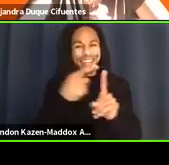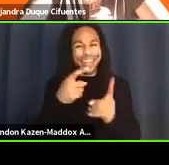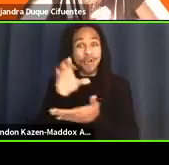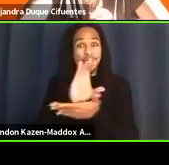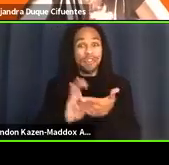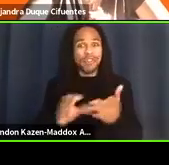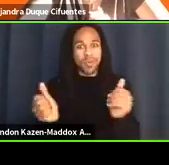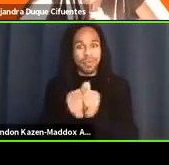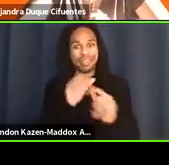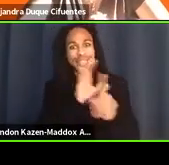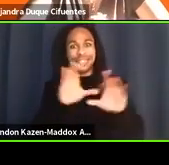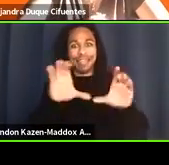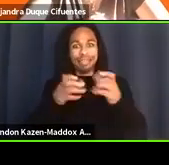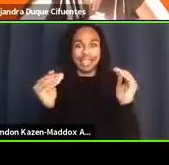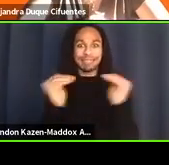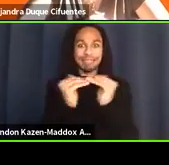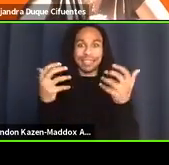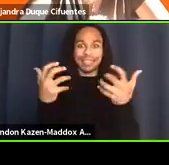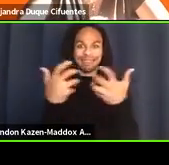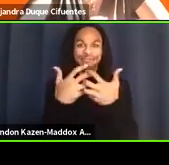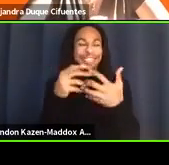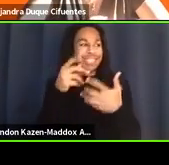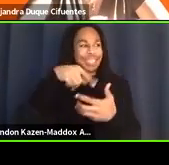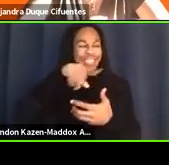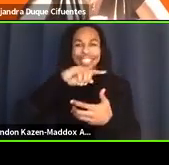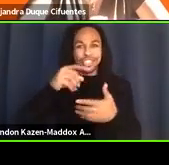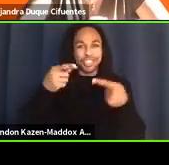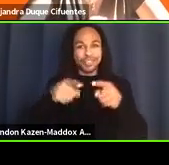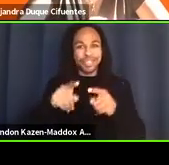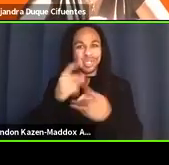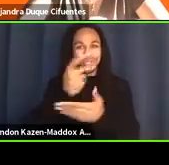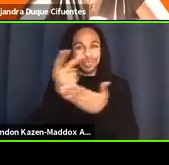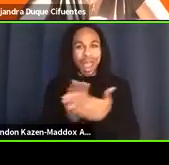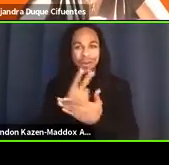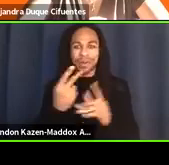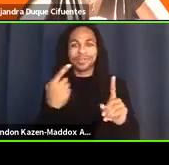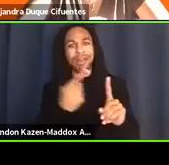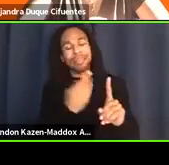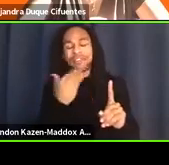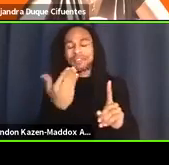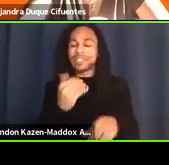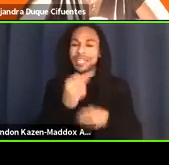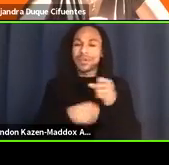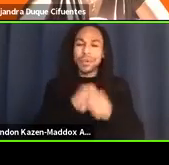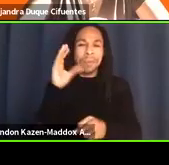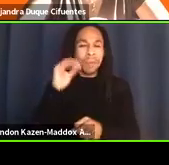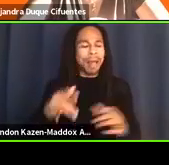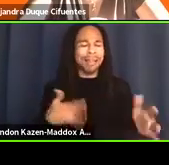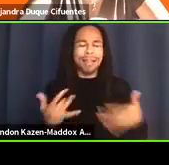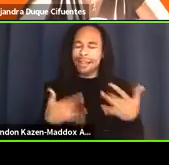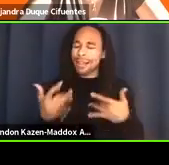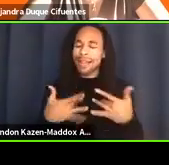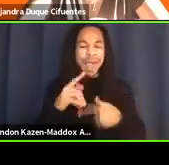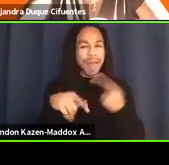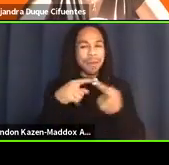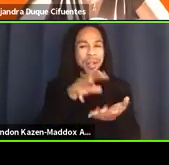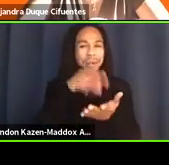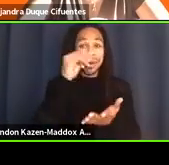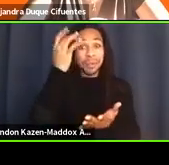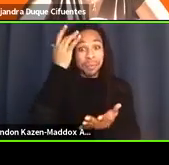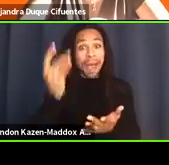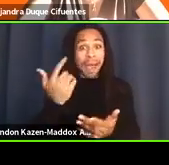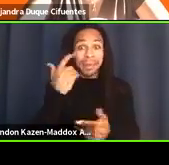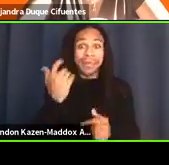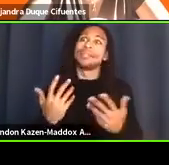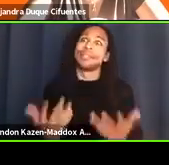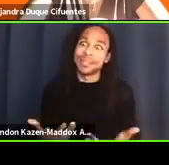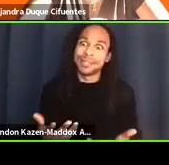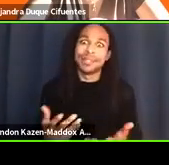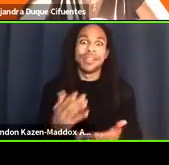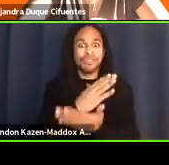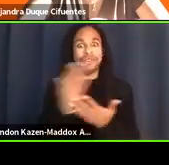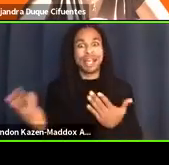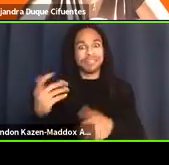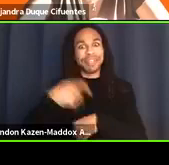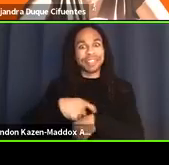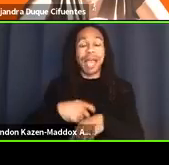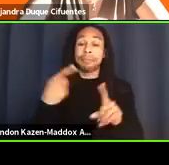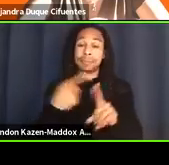to talk as a parent of a 15-year-old boy who takes dance classes on Mondays, two hours,